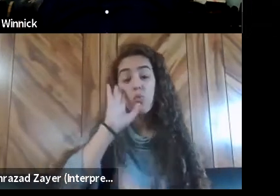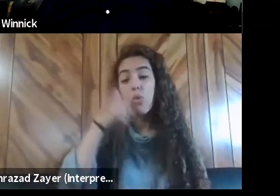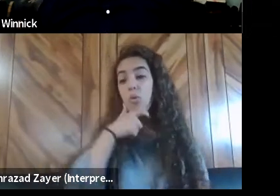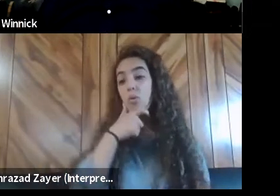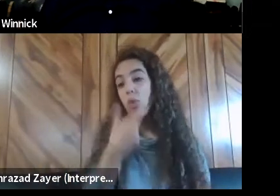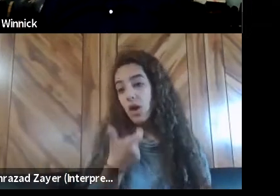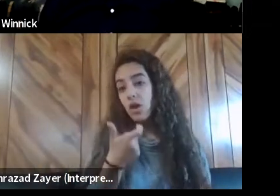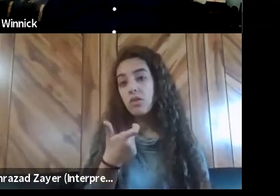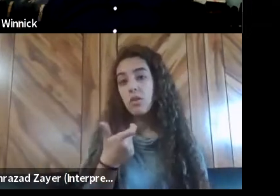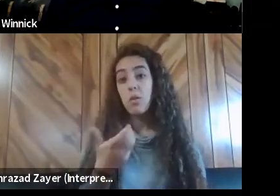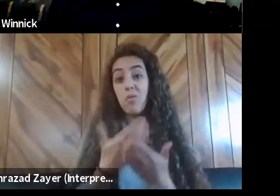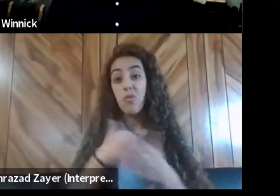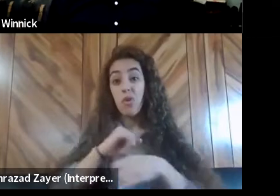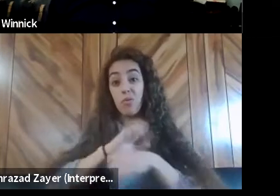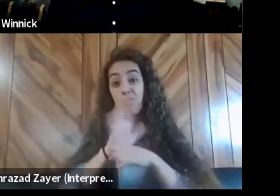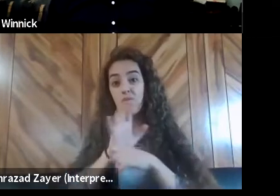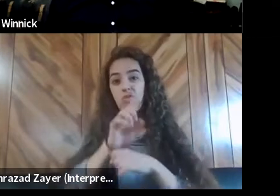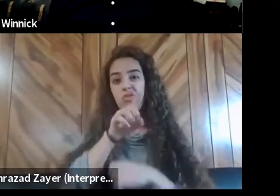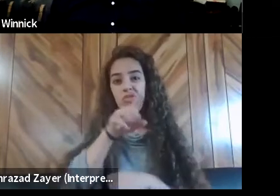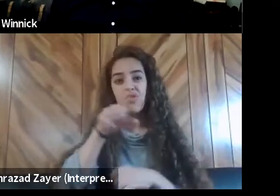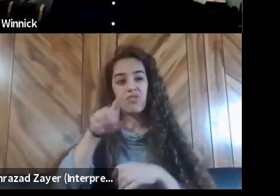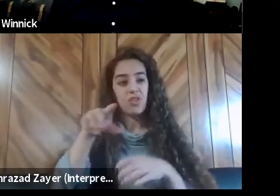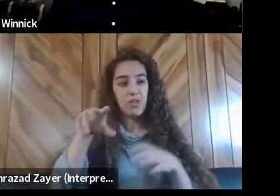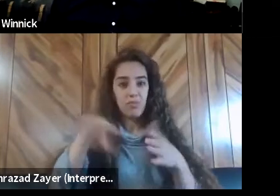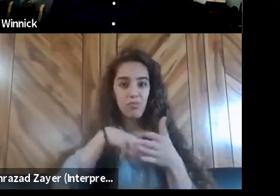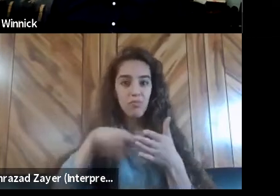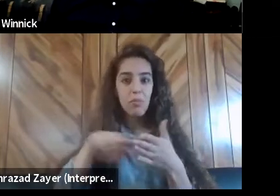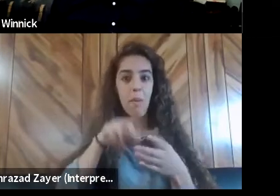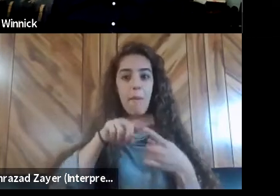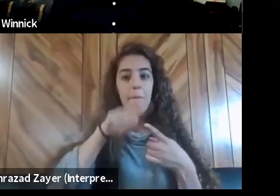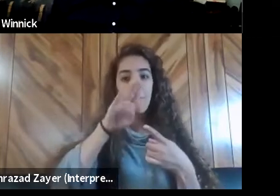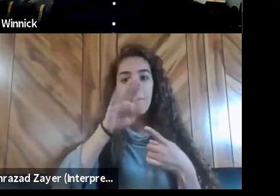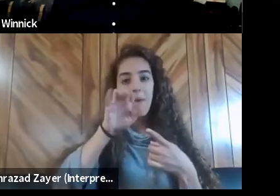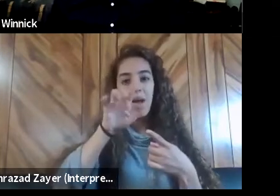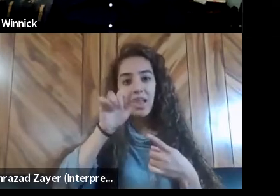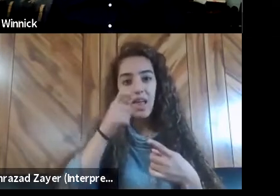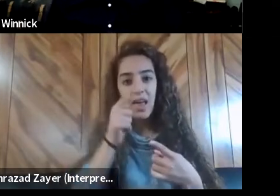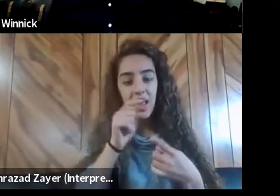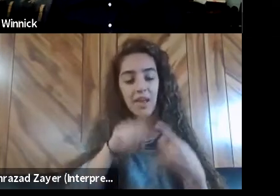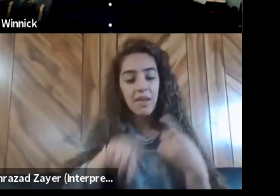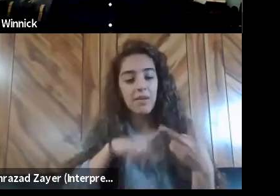jazz. So she's a dancer. And so you know, I would be in dance on